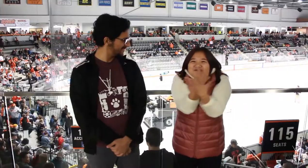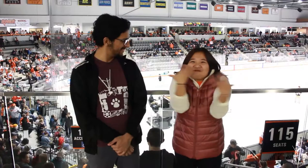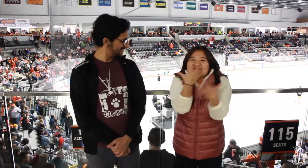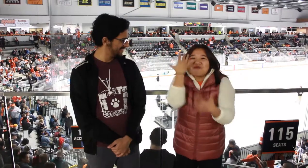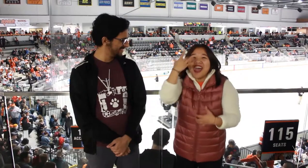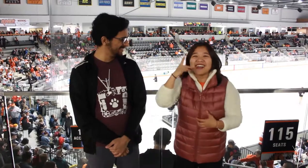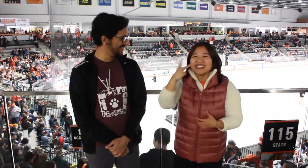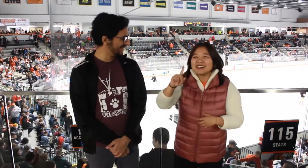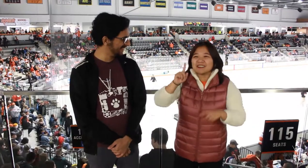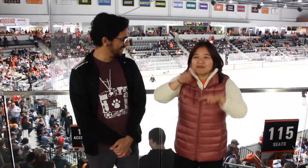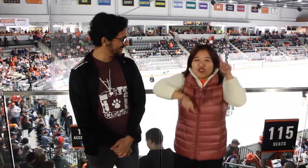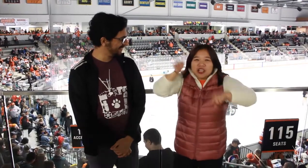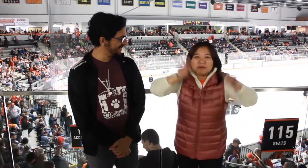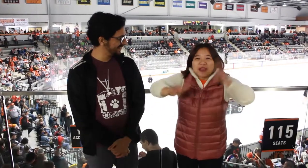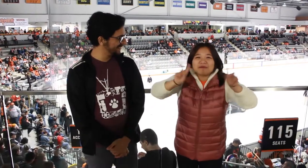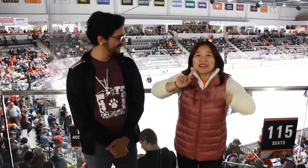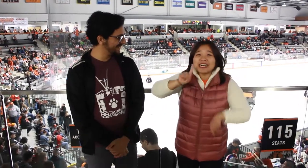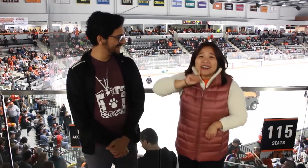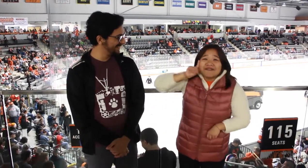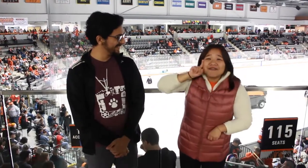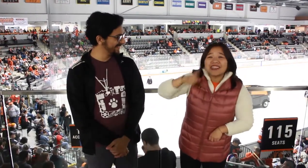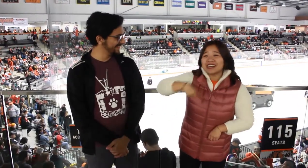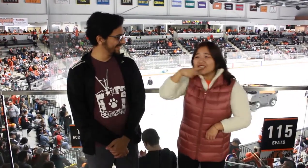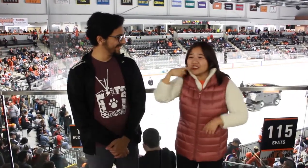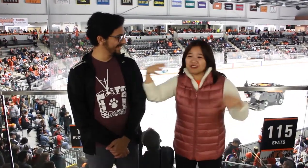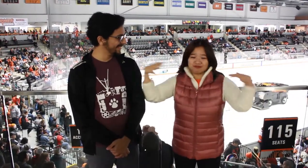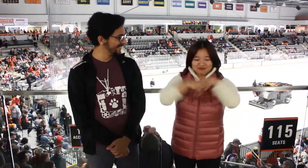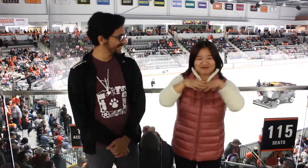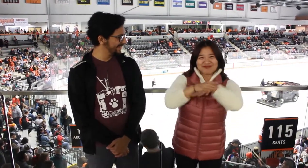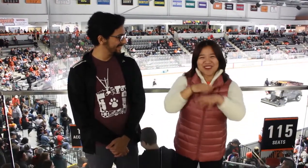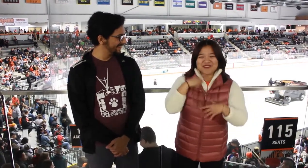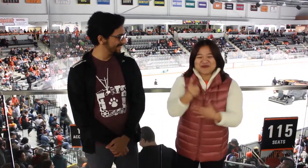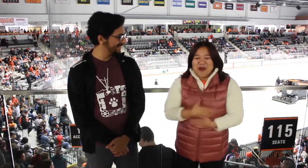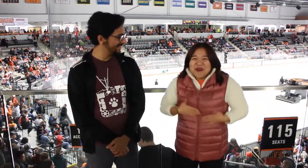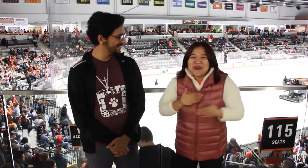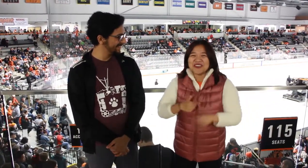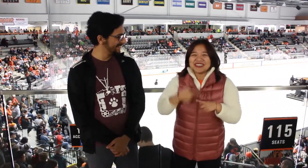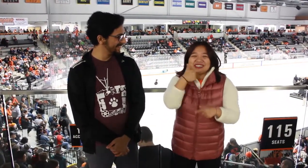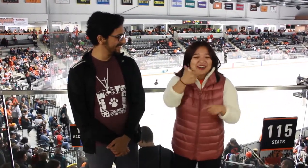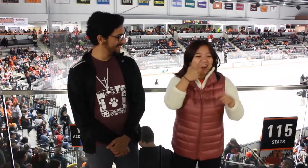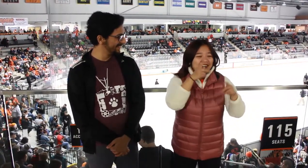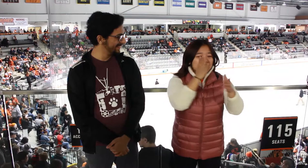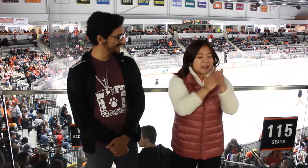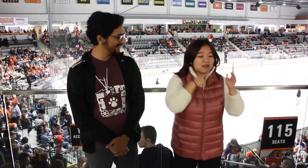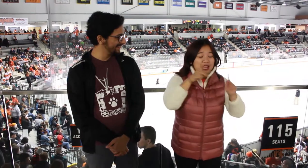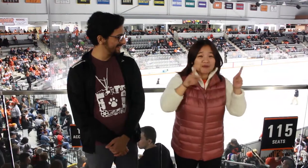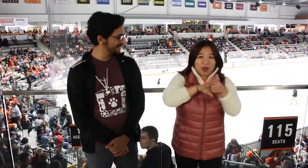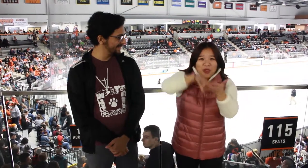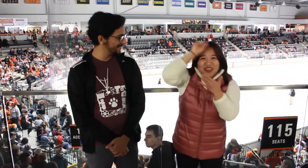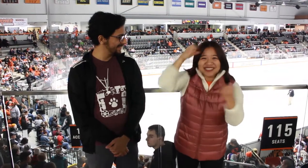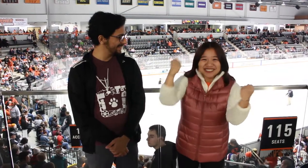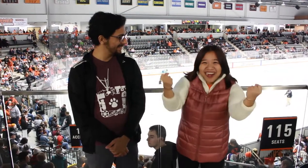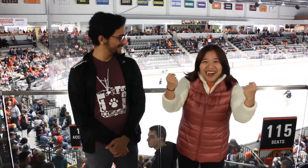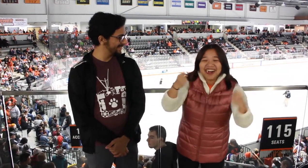WOW! Why? I see a variety of people. Deaf and hearing people gather and enjoy watching the game. Some hearing people learn sign language.